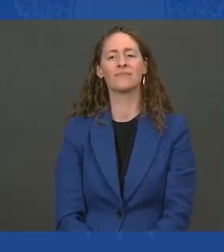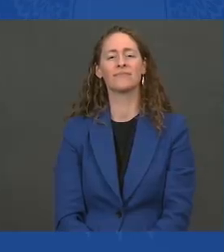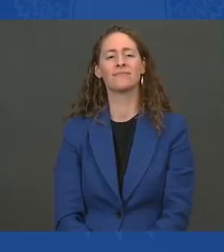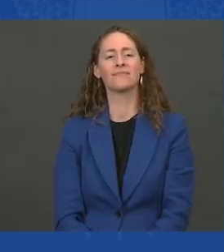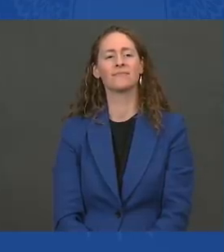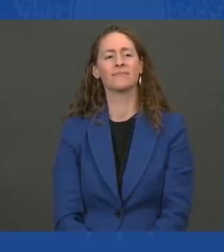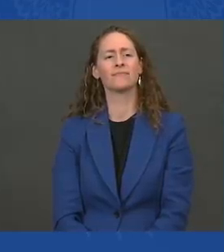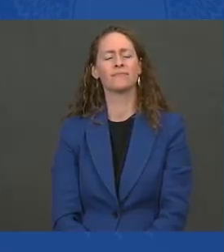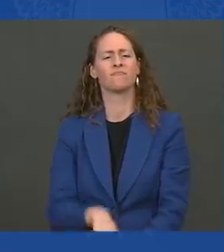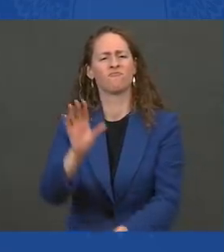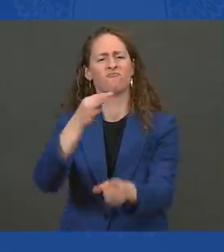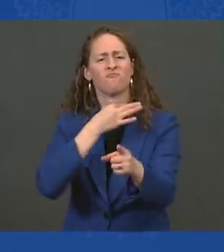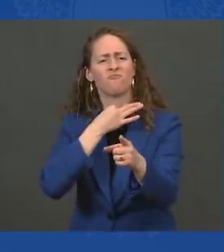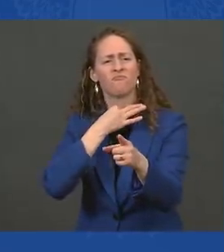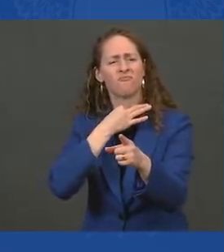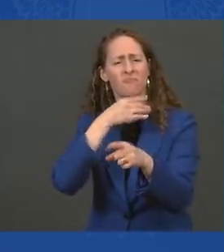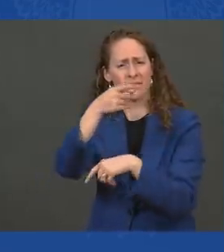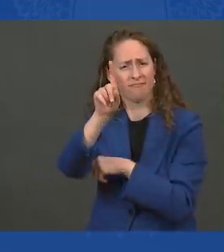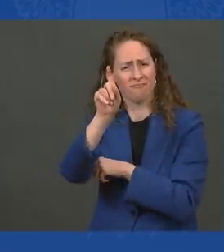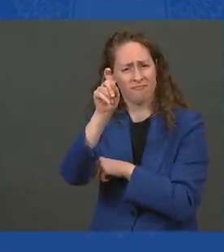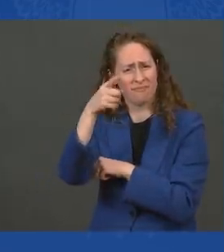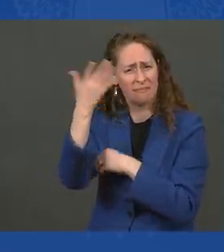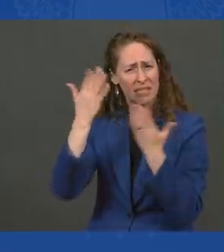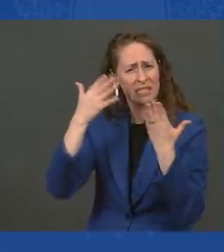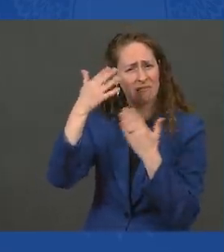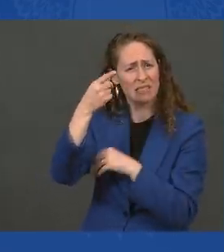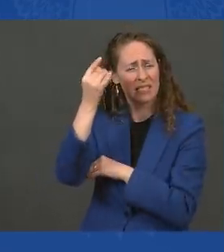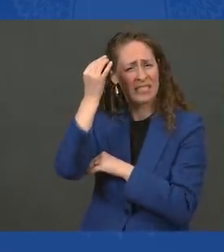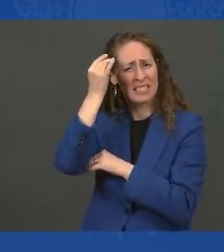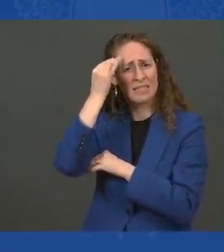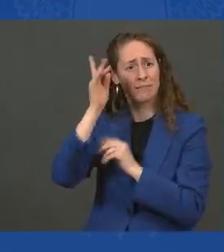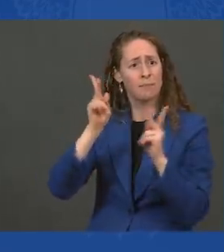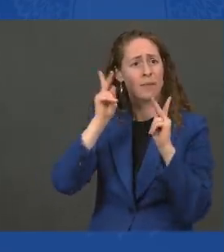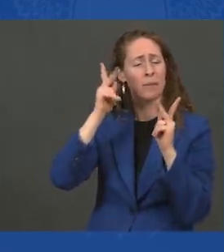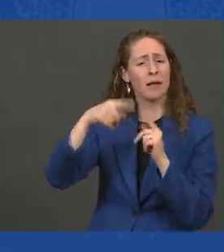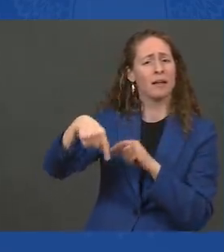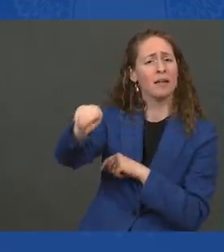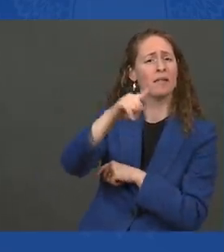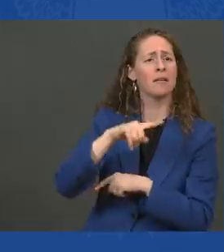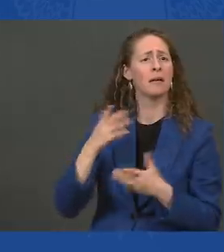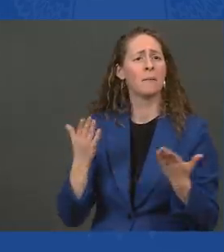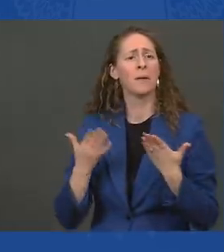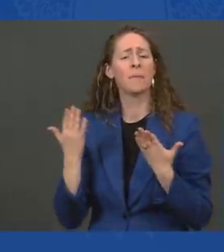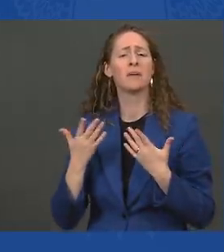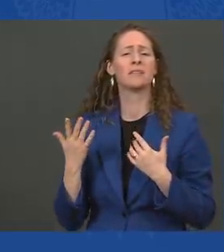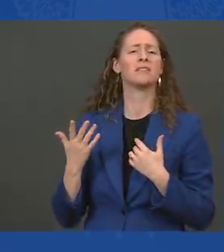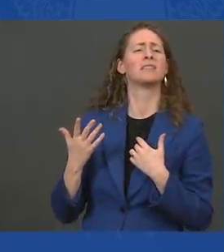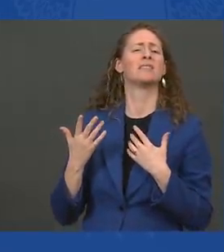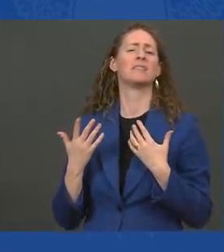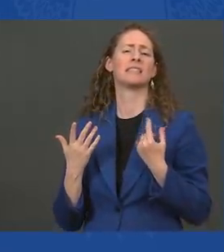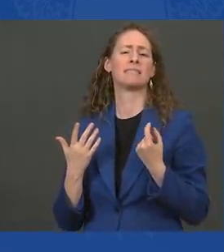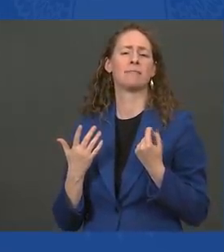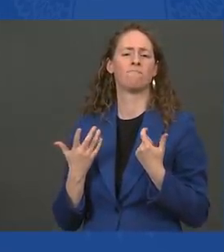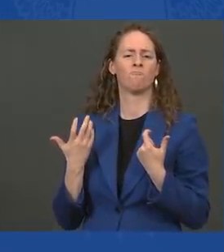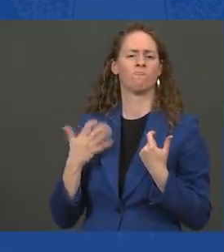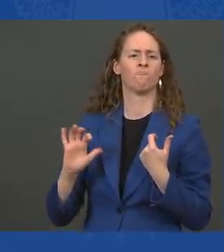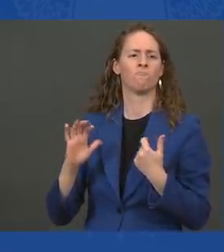to report variants or other strains given the travel ban that you put so quickly on South Africa?